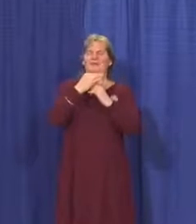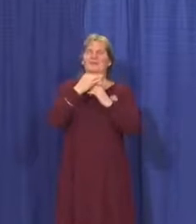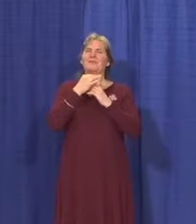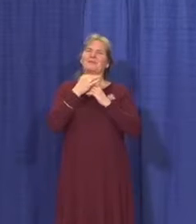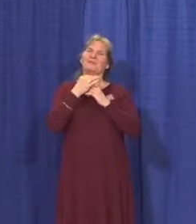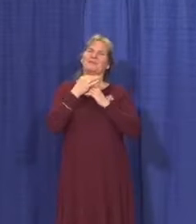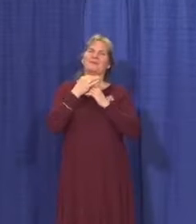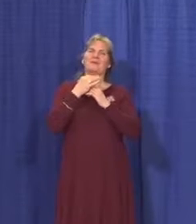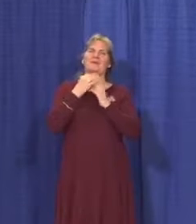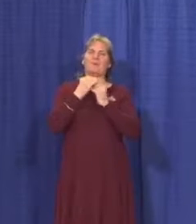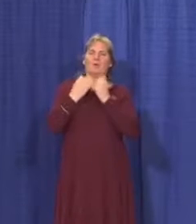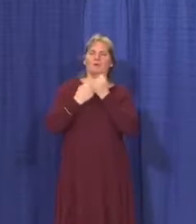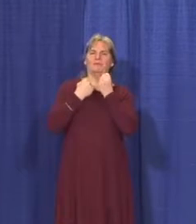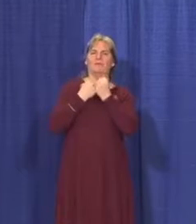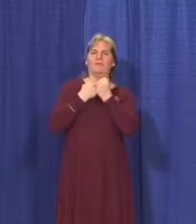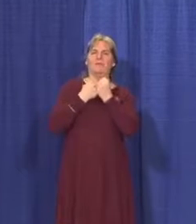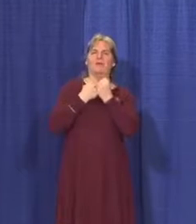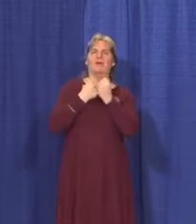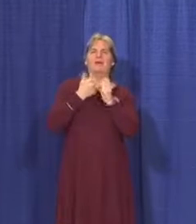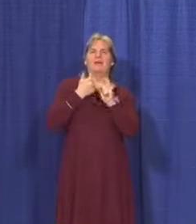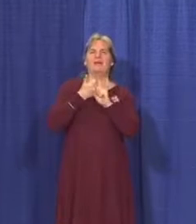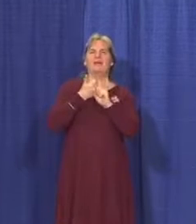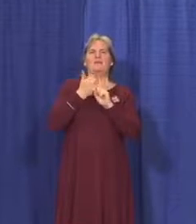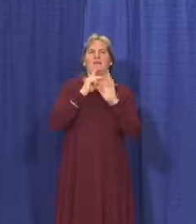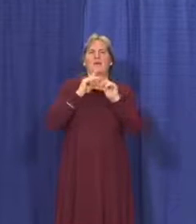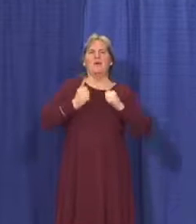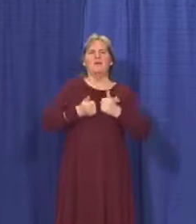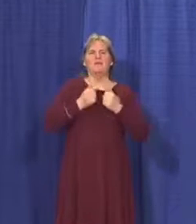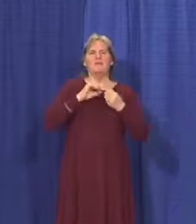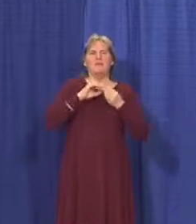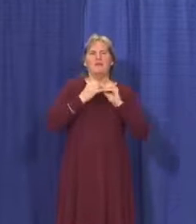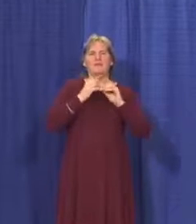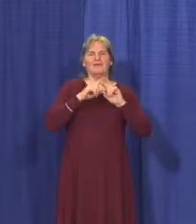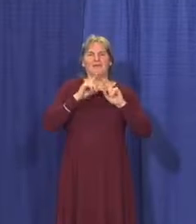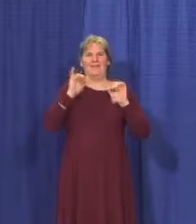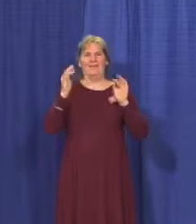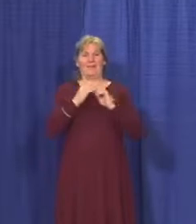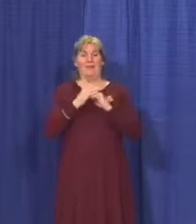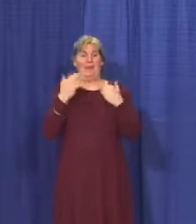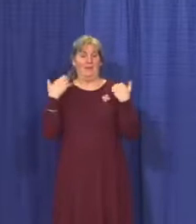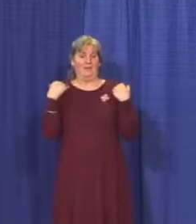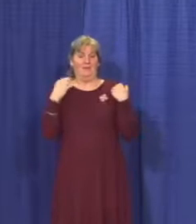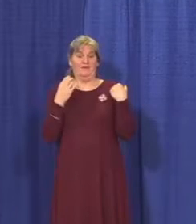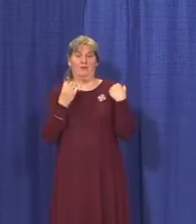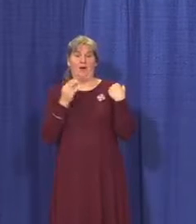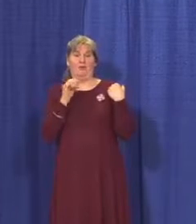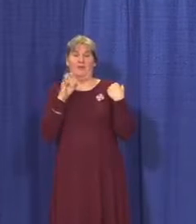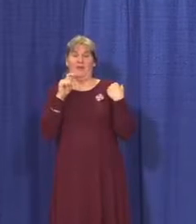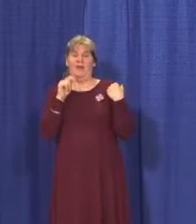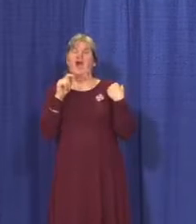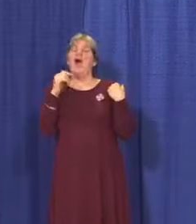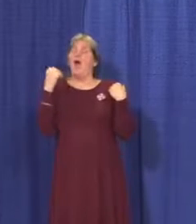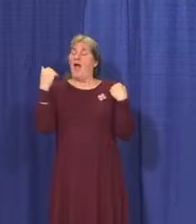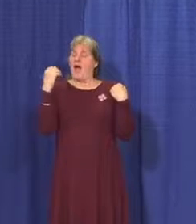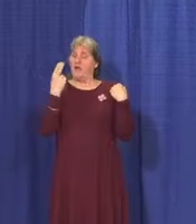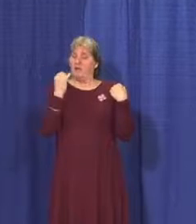was getting special treatment. Far more per capita than other parts of the country. So as the minister said this is